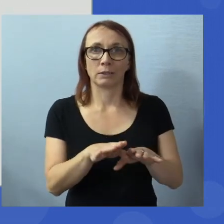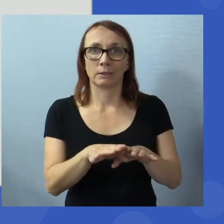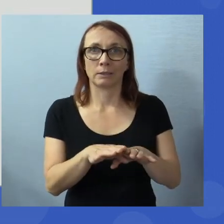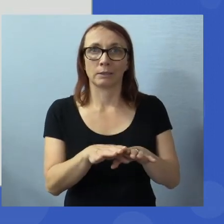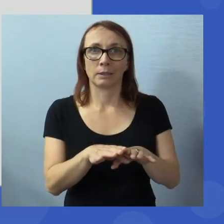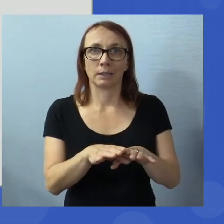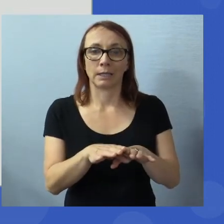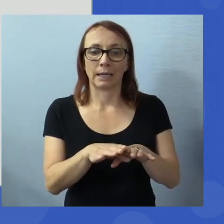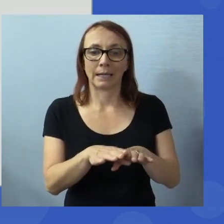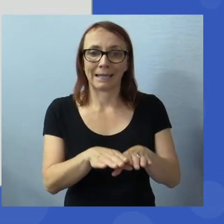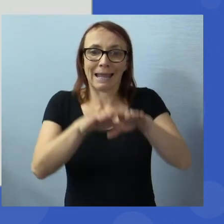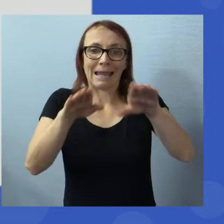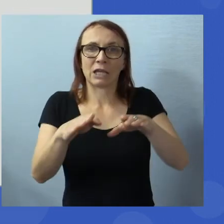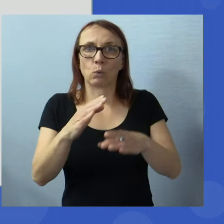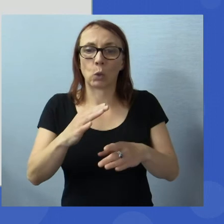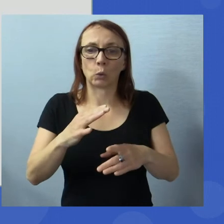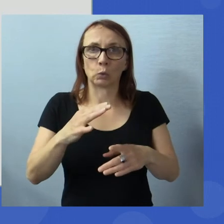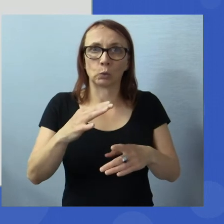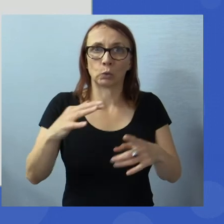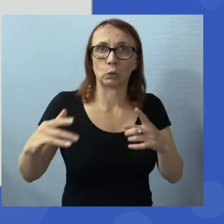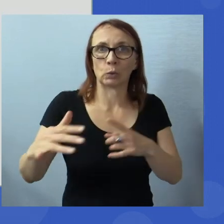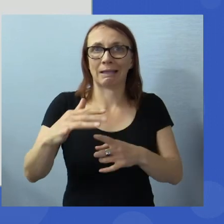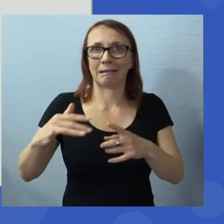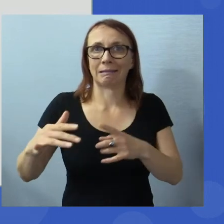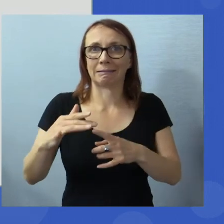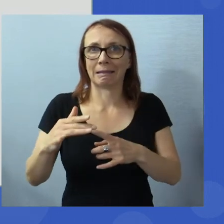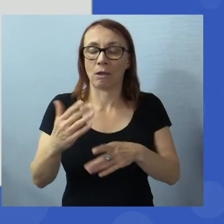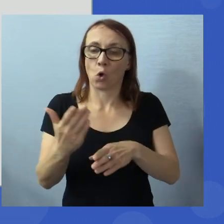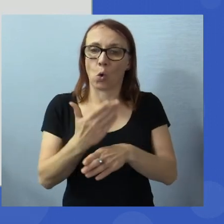work and pay conditions and a tax system that taxes wealth more fairly 60%